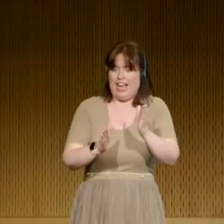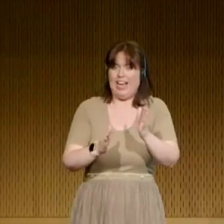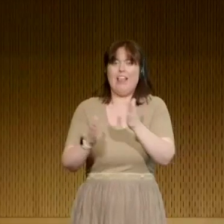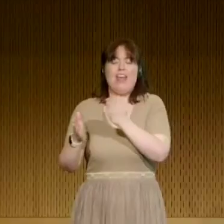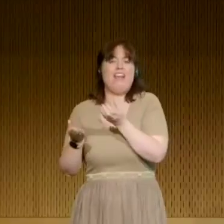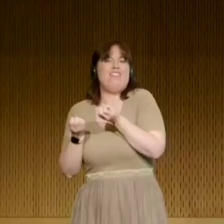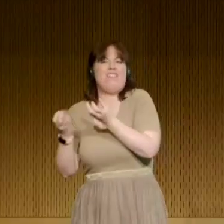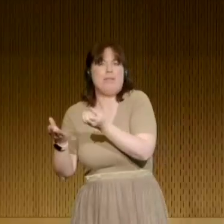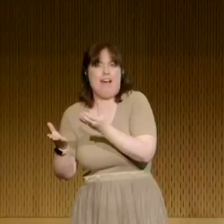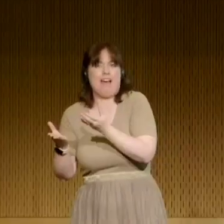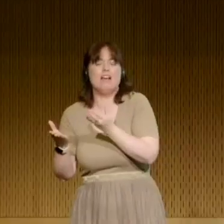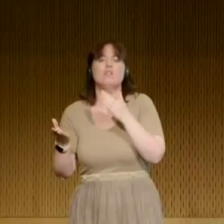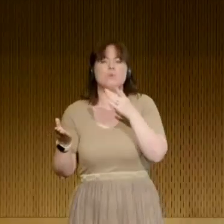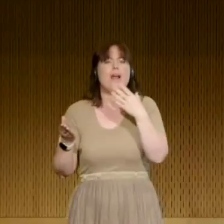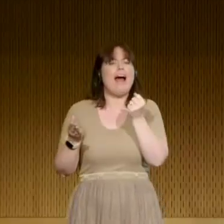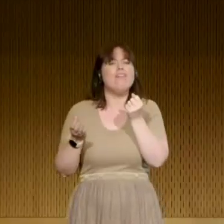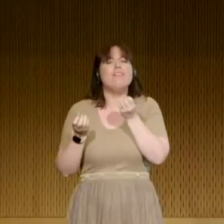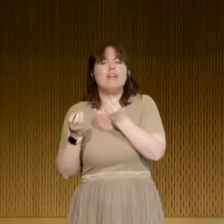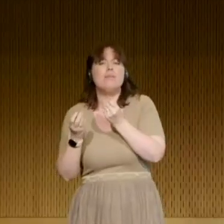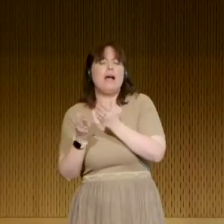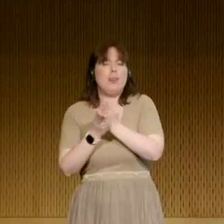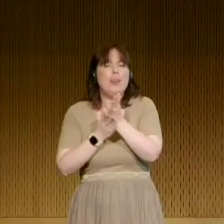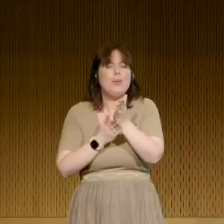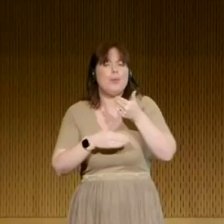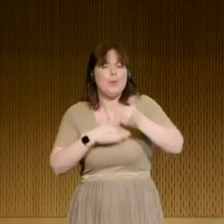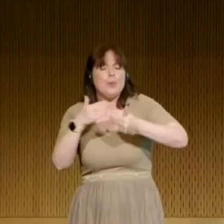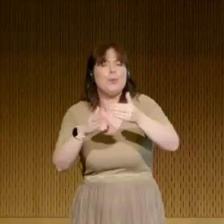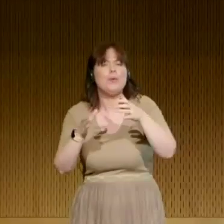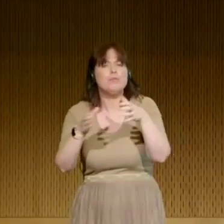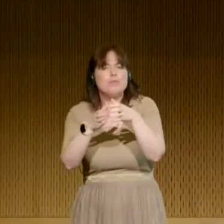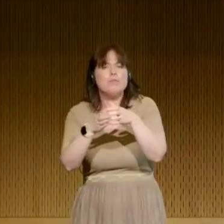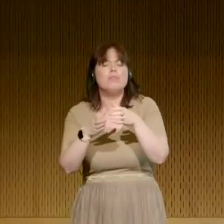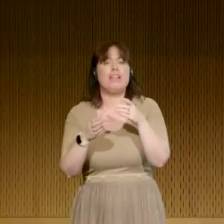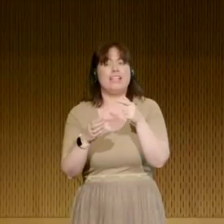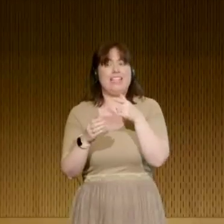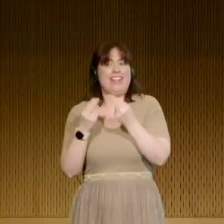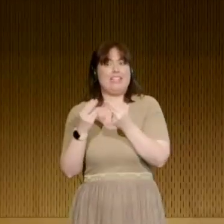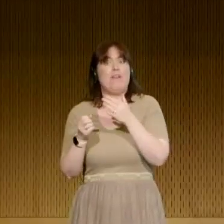contemporaneous feedback across the module which is assessment for learning. I'm more than happy